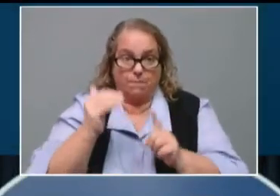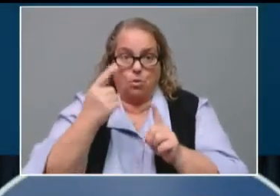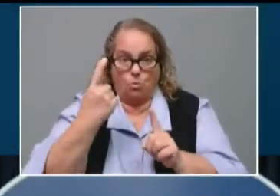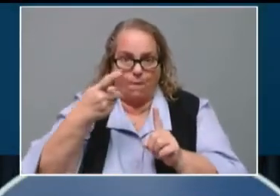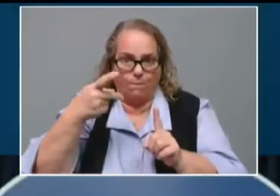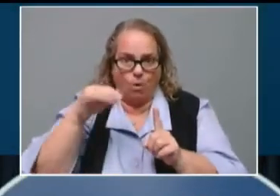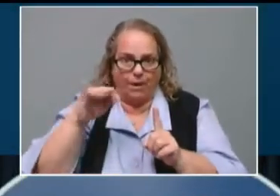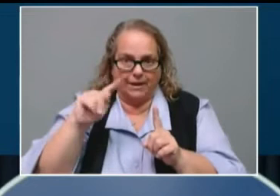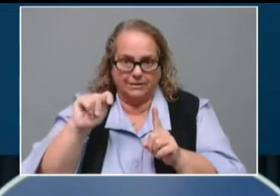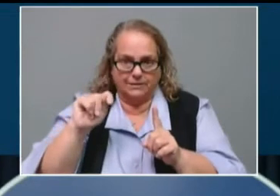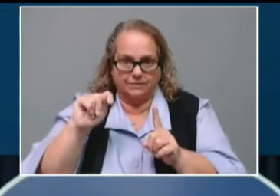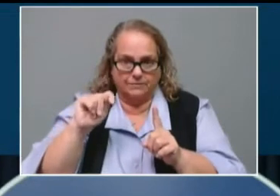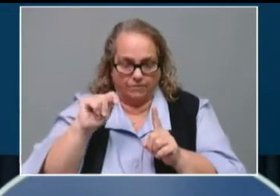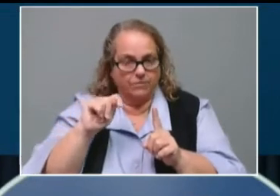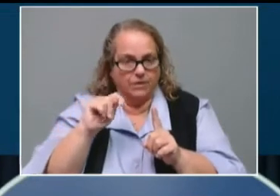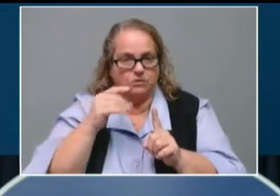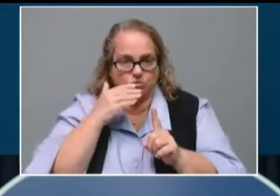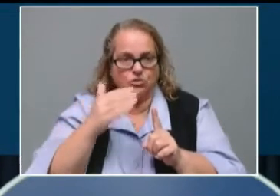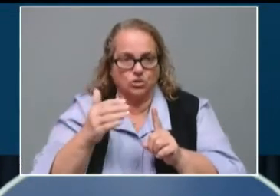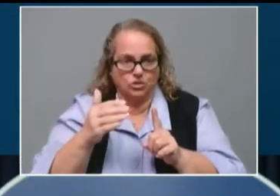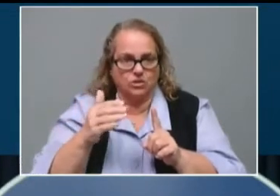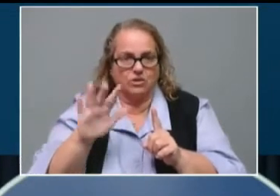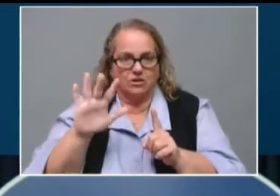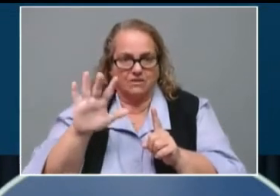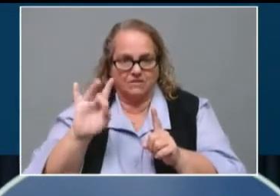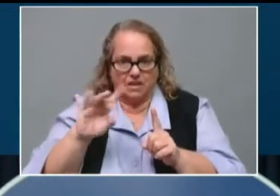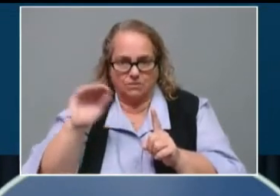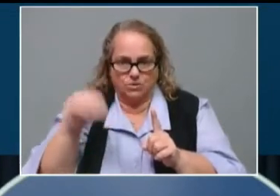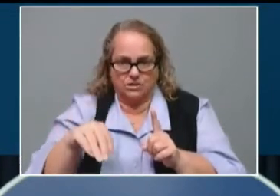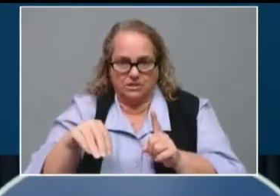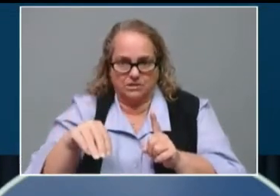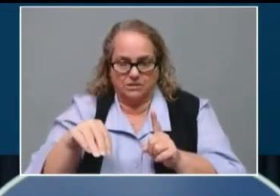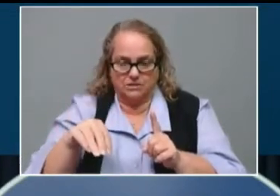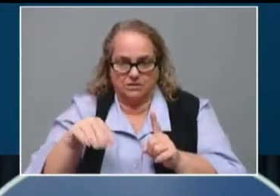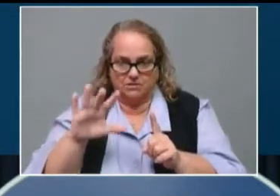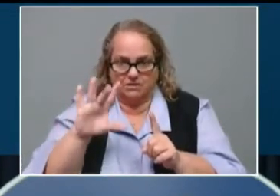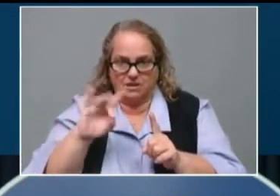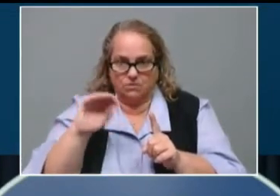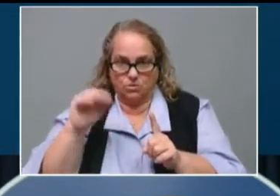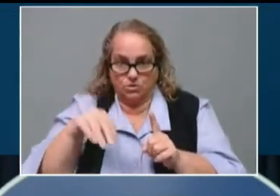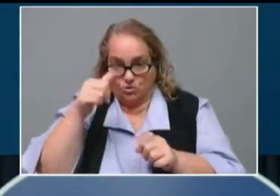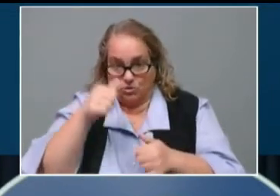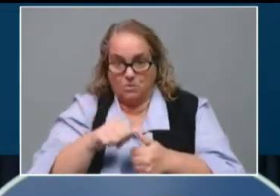wanted. If we can There we go 58%. Remember we had to redo these numbers